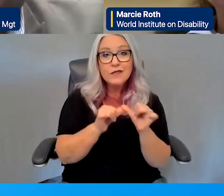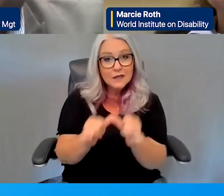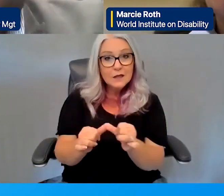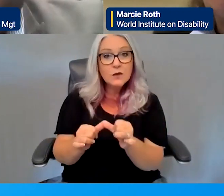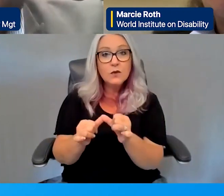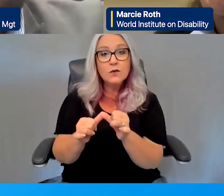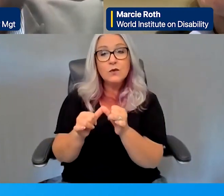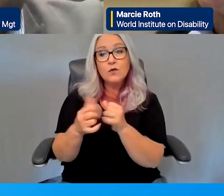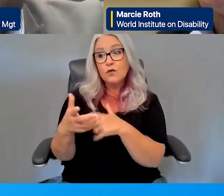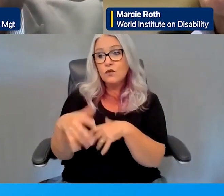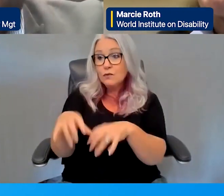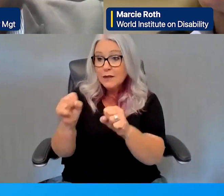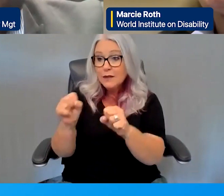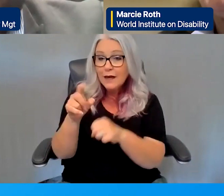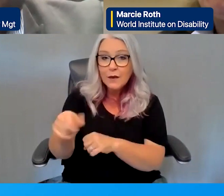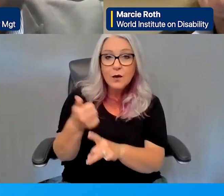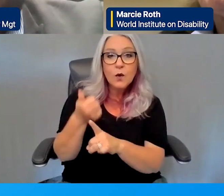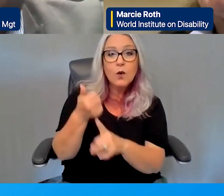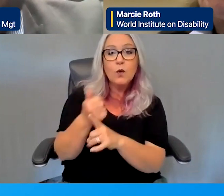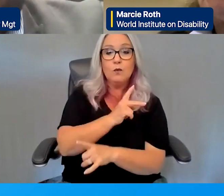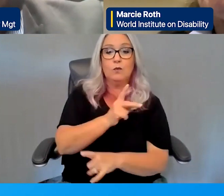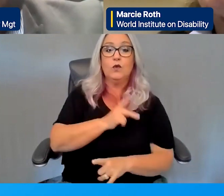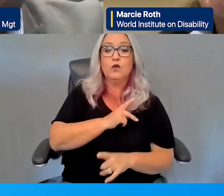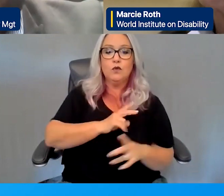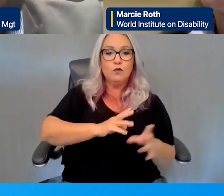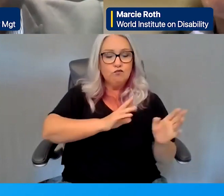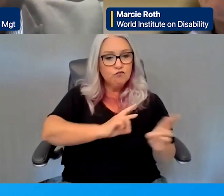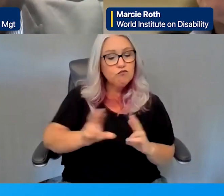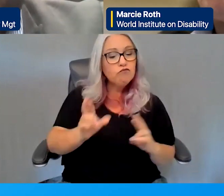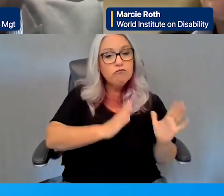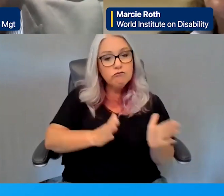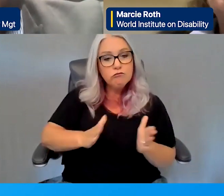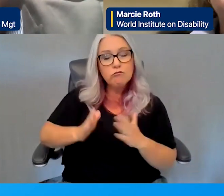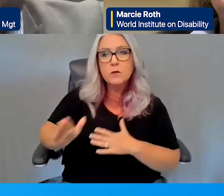their own personal preparedness very seriously.